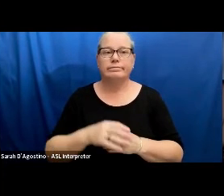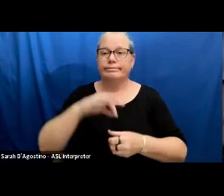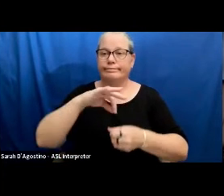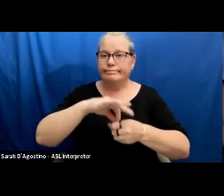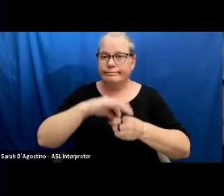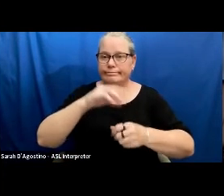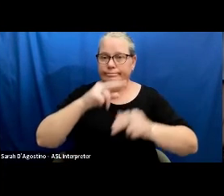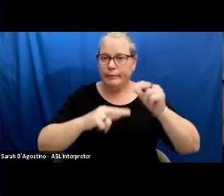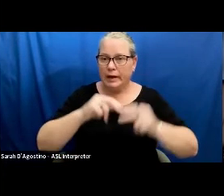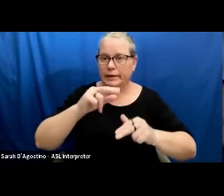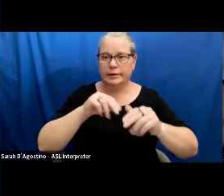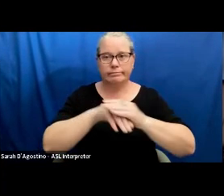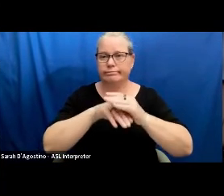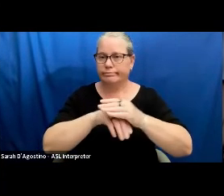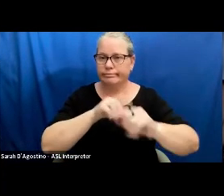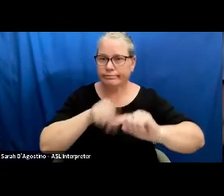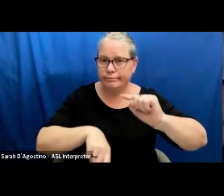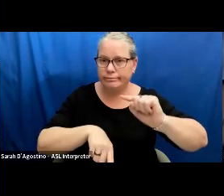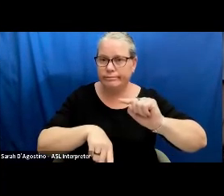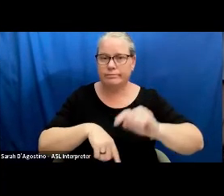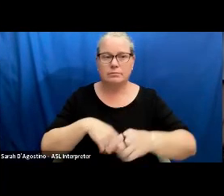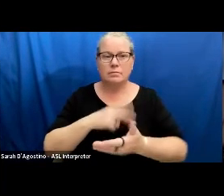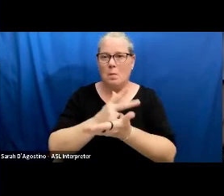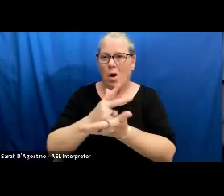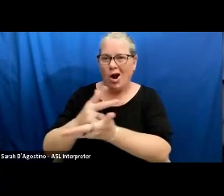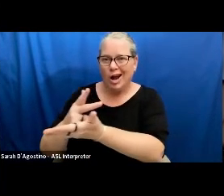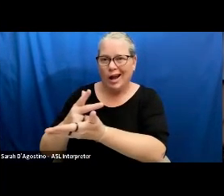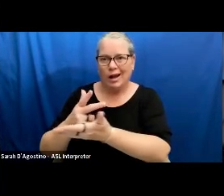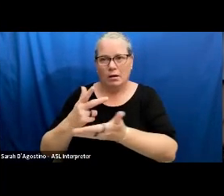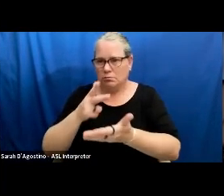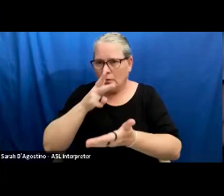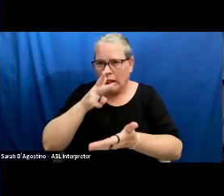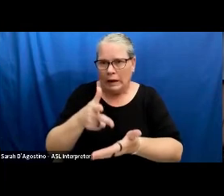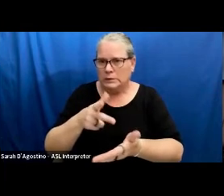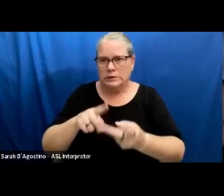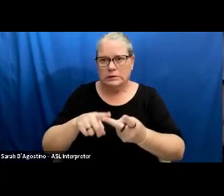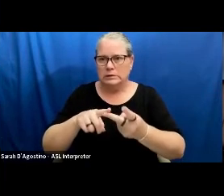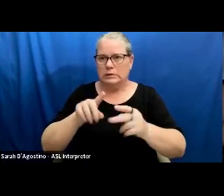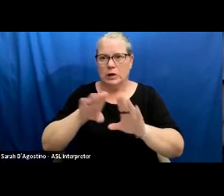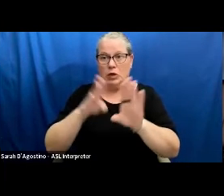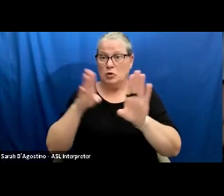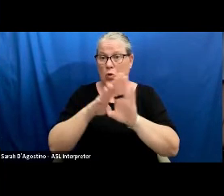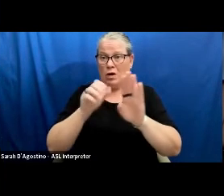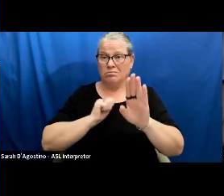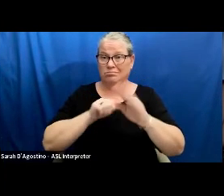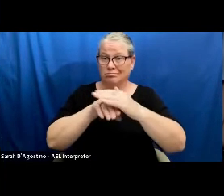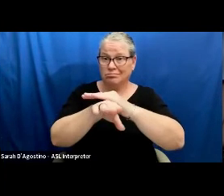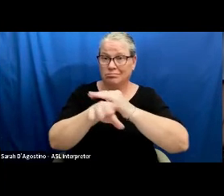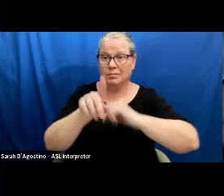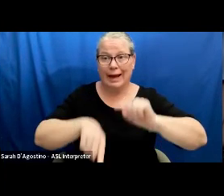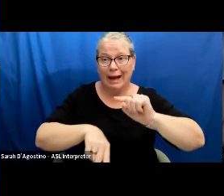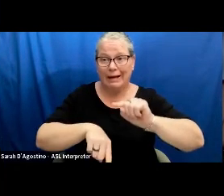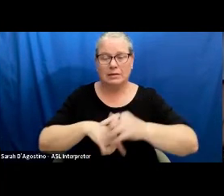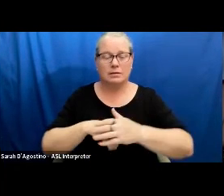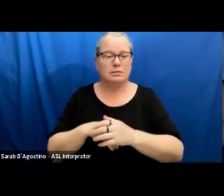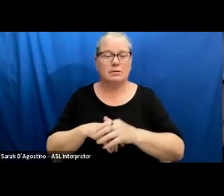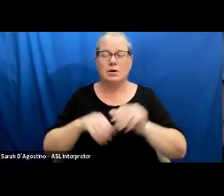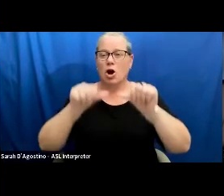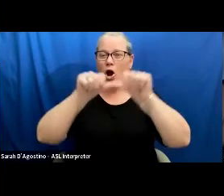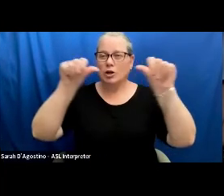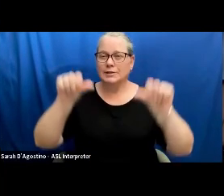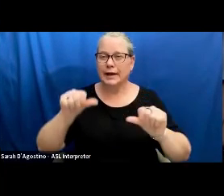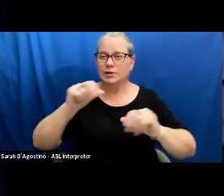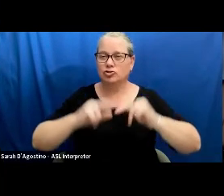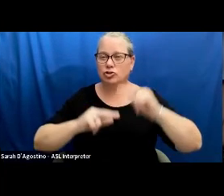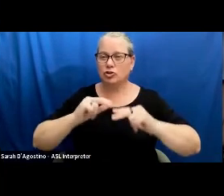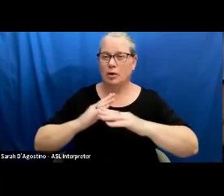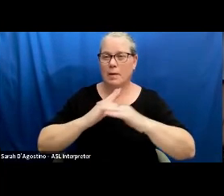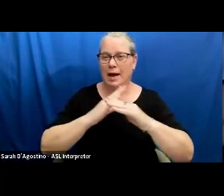that could include the parking lot the front door it could include architectural barriers inside the